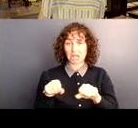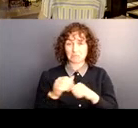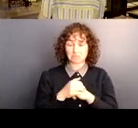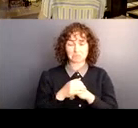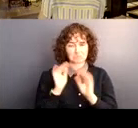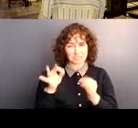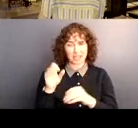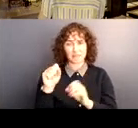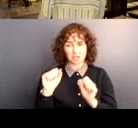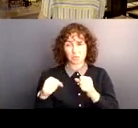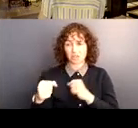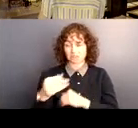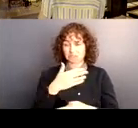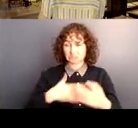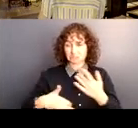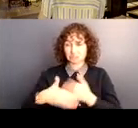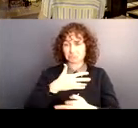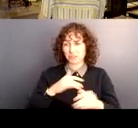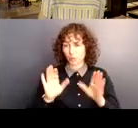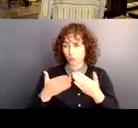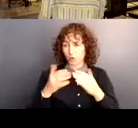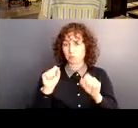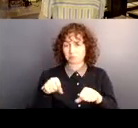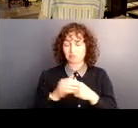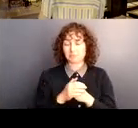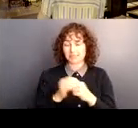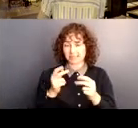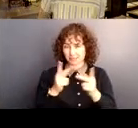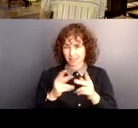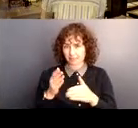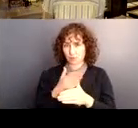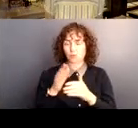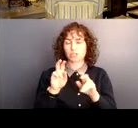maneuverability access the space between the chairs